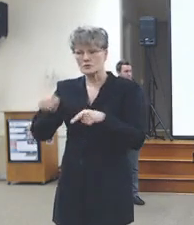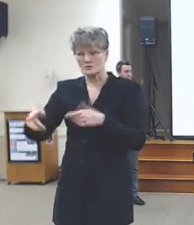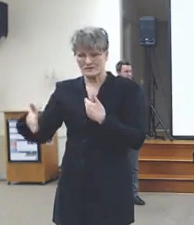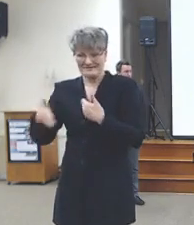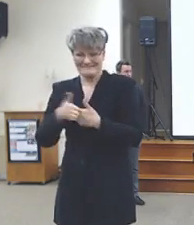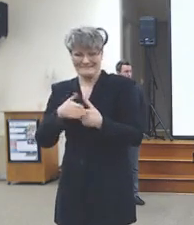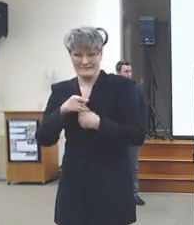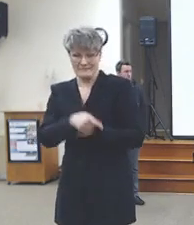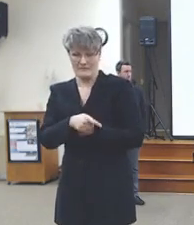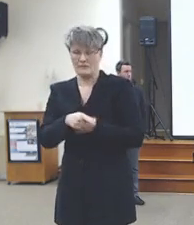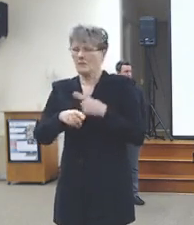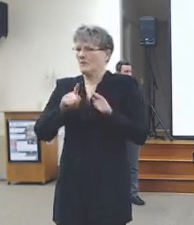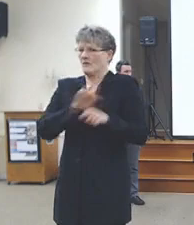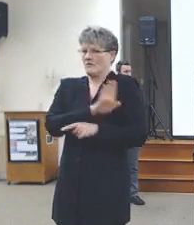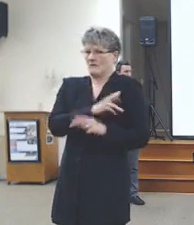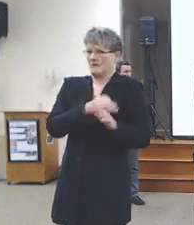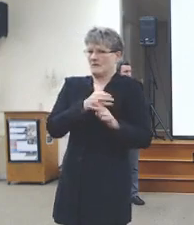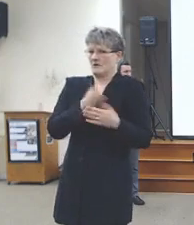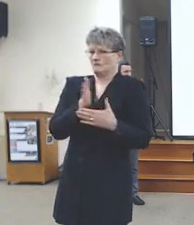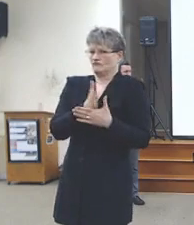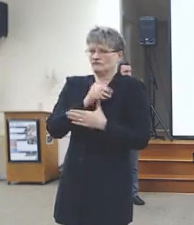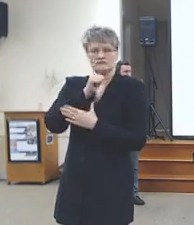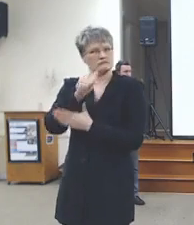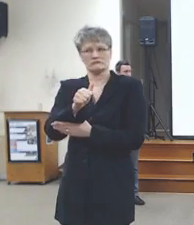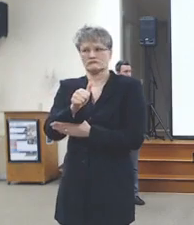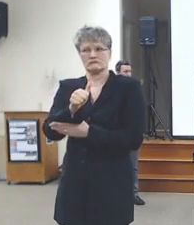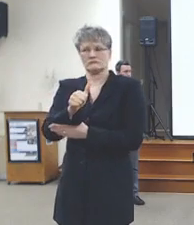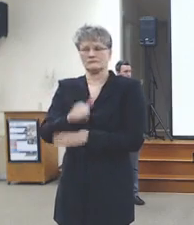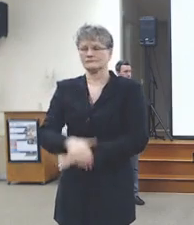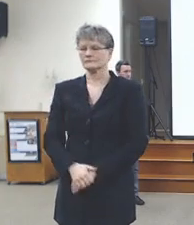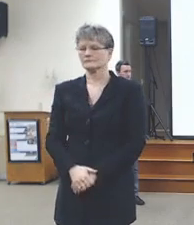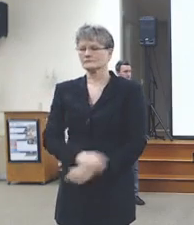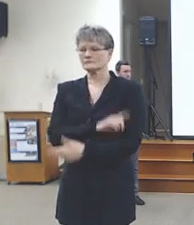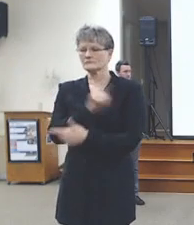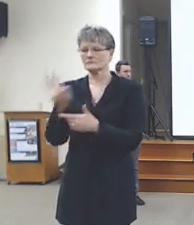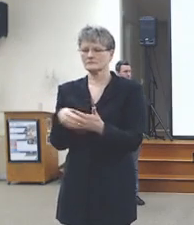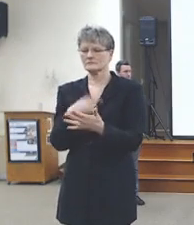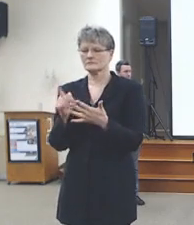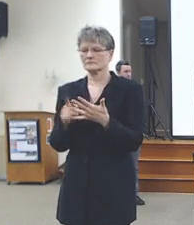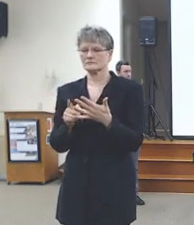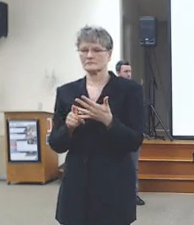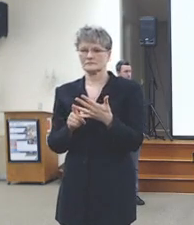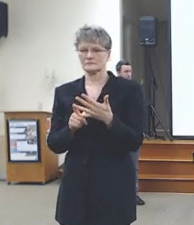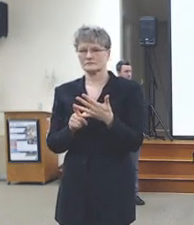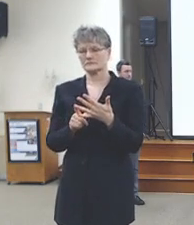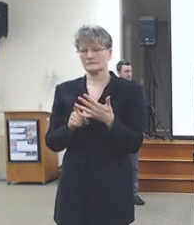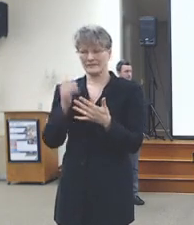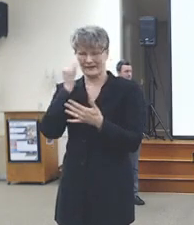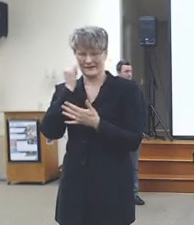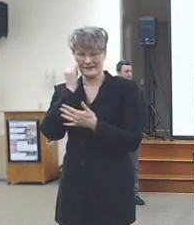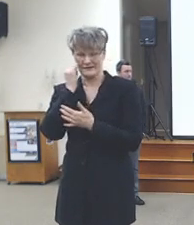person. Then they identify if they're close contacts they're told that as of